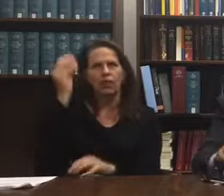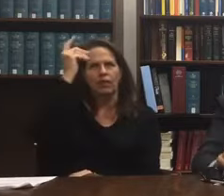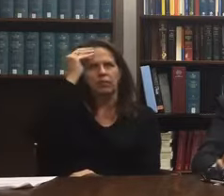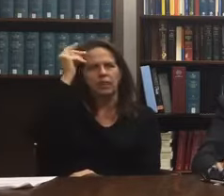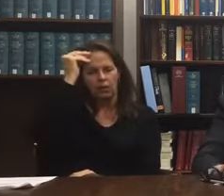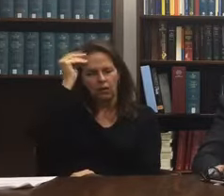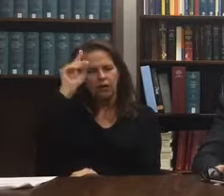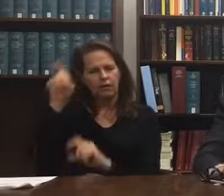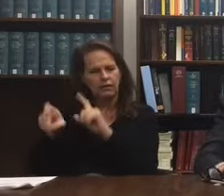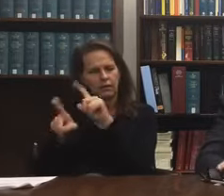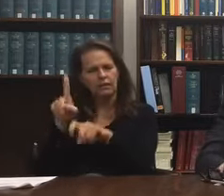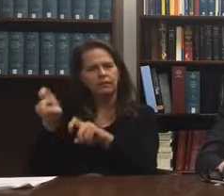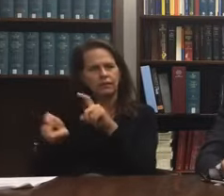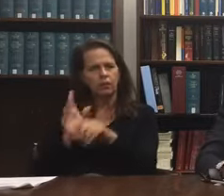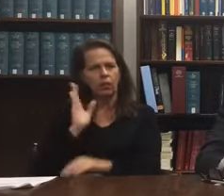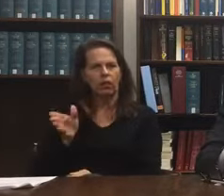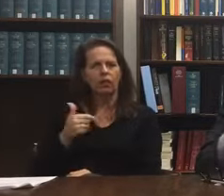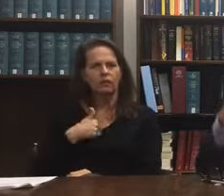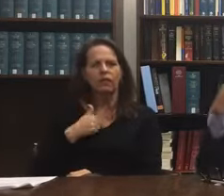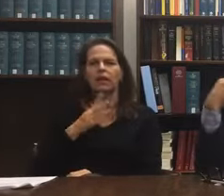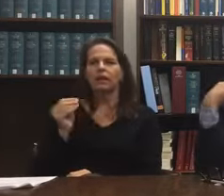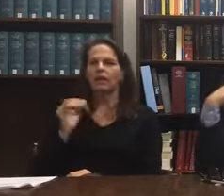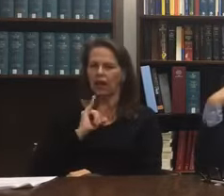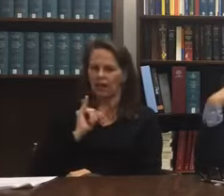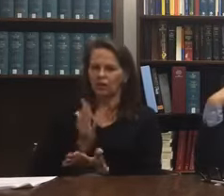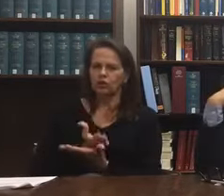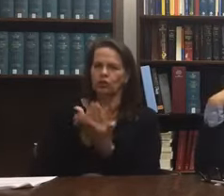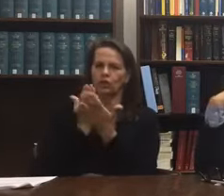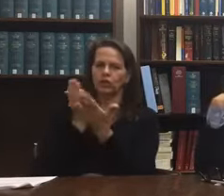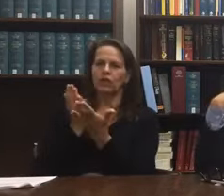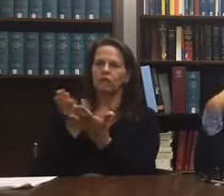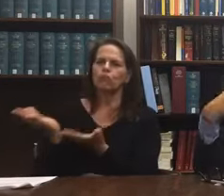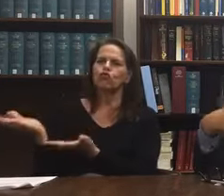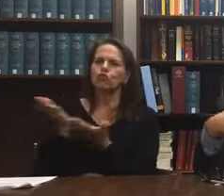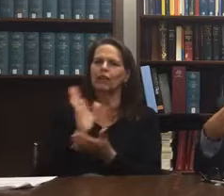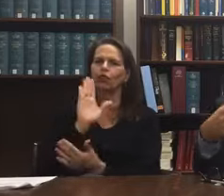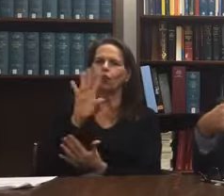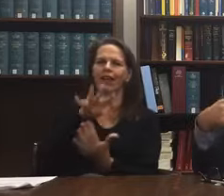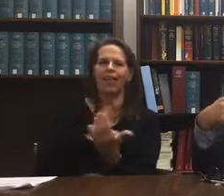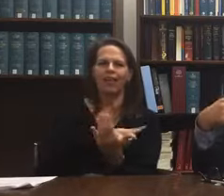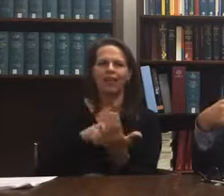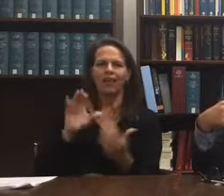questions about I would also suggest bringing in a calendar your calendar in